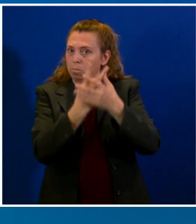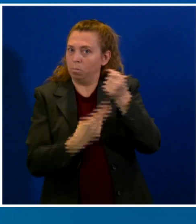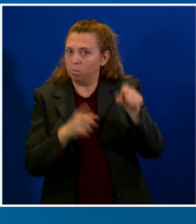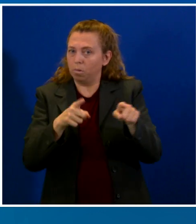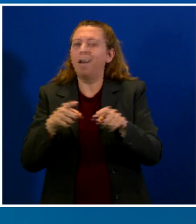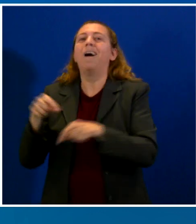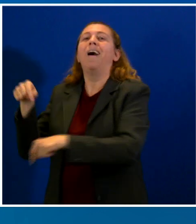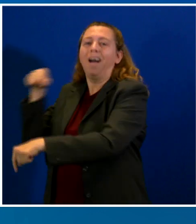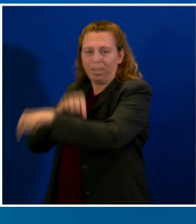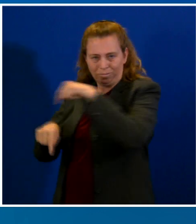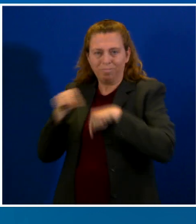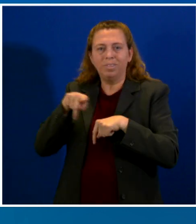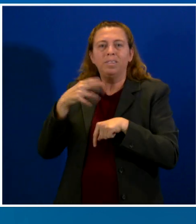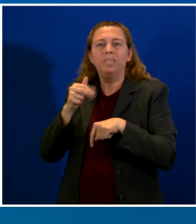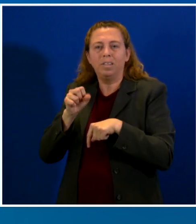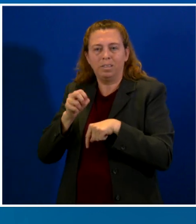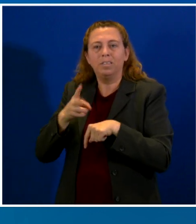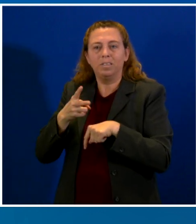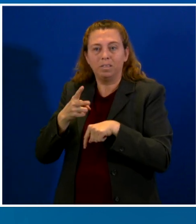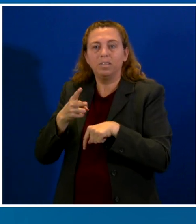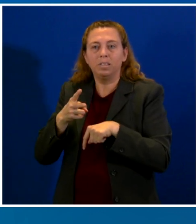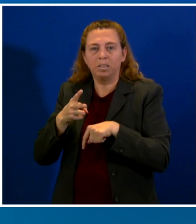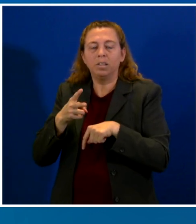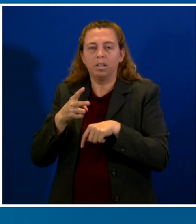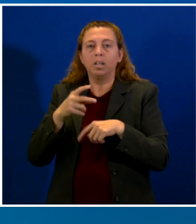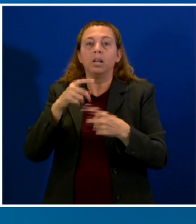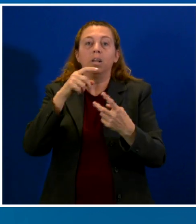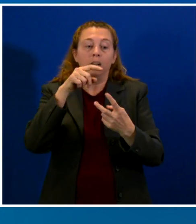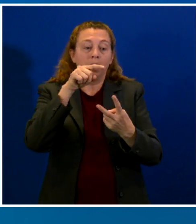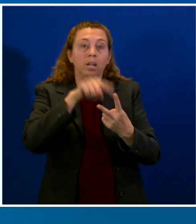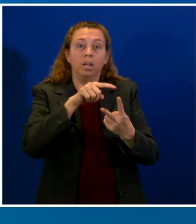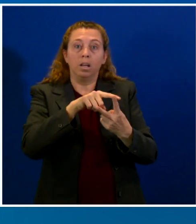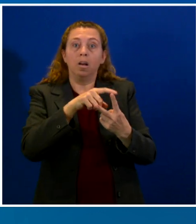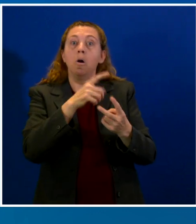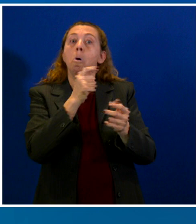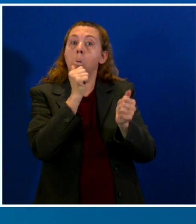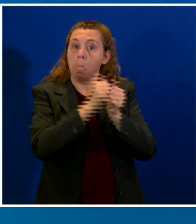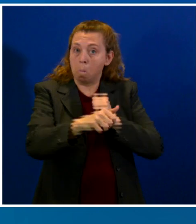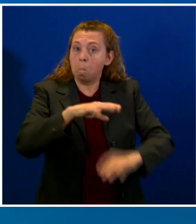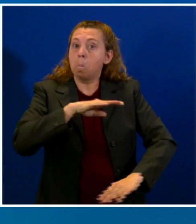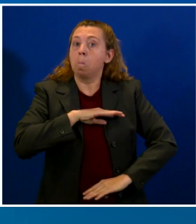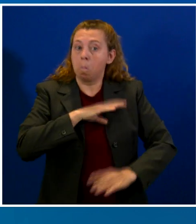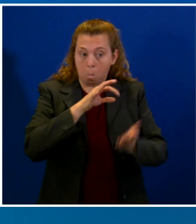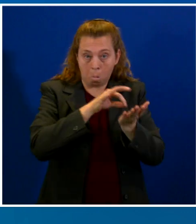metric to move back one phase, while our county's case numbers